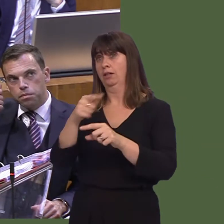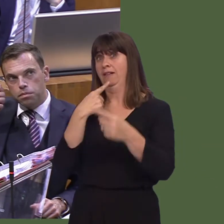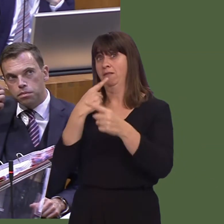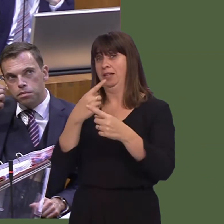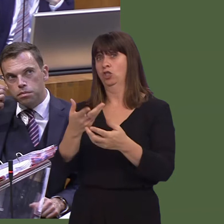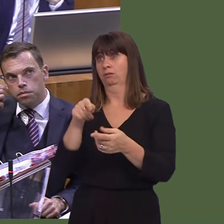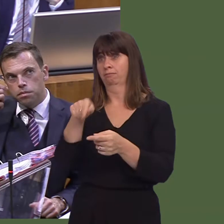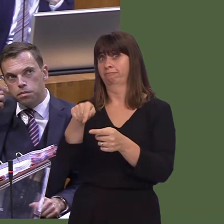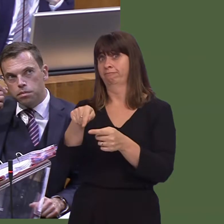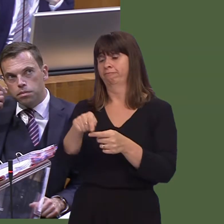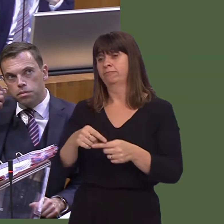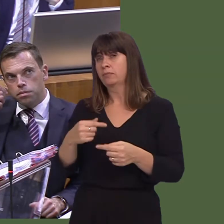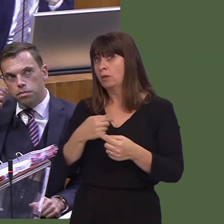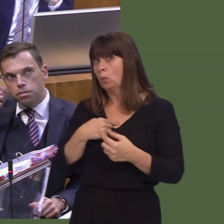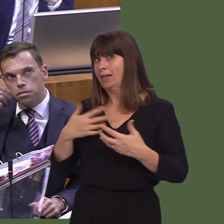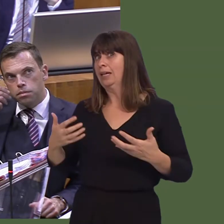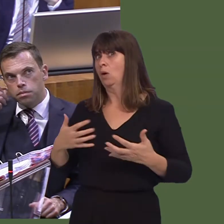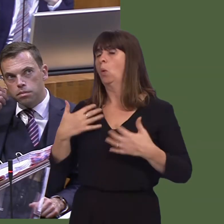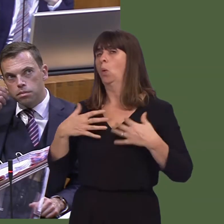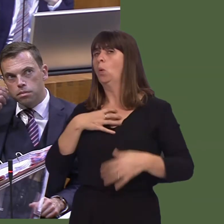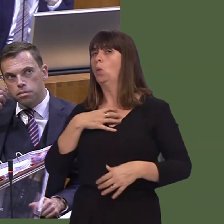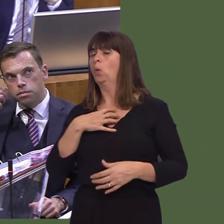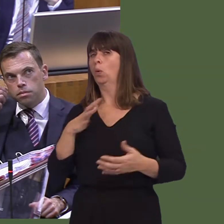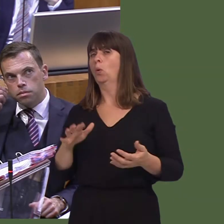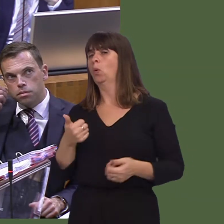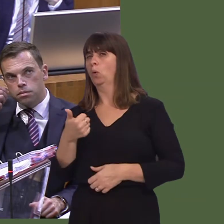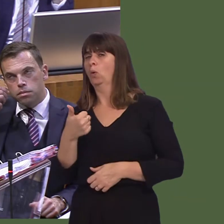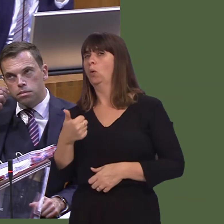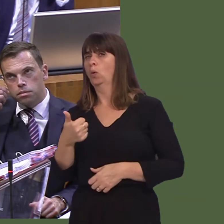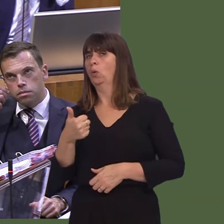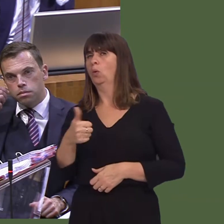We're very encouraged by the conclusion that country prohibition of corporal punishment